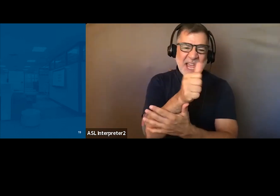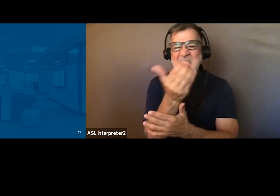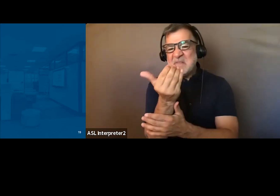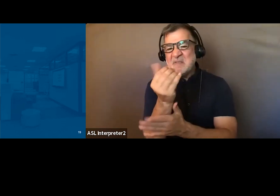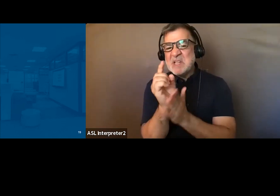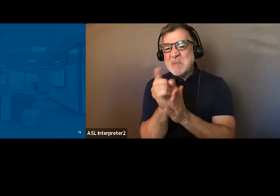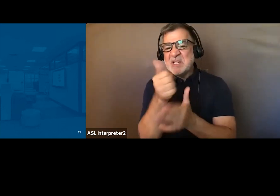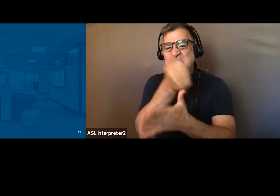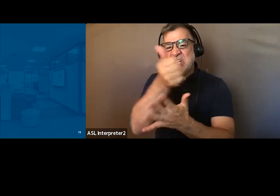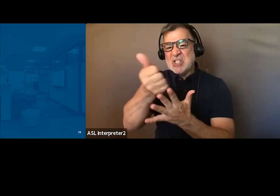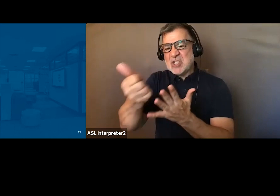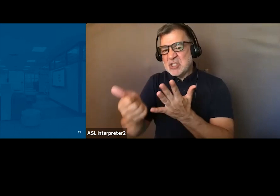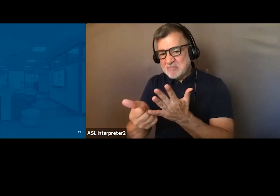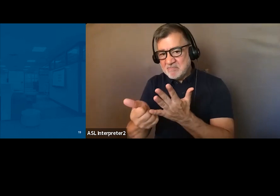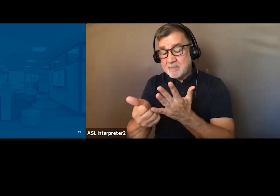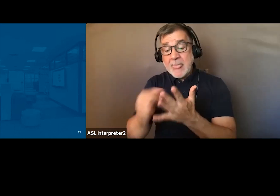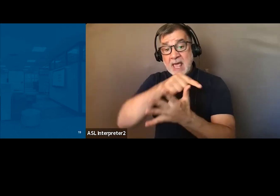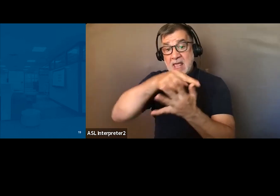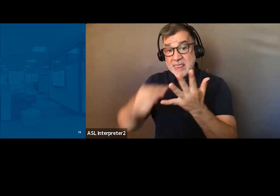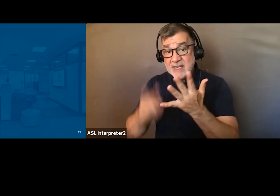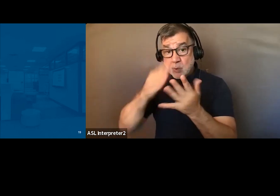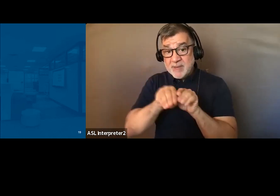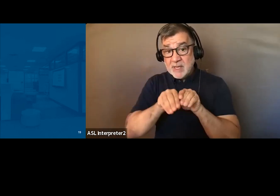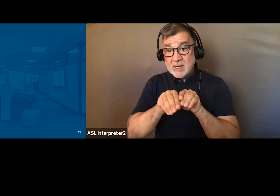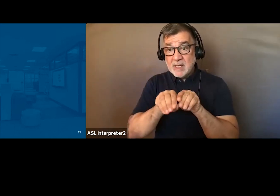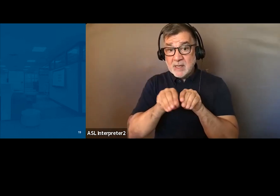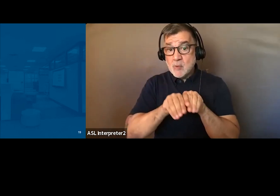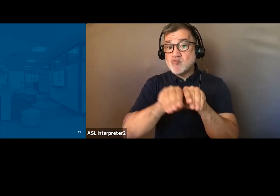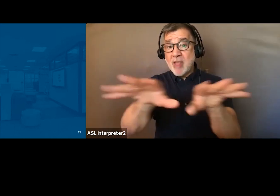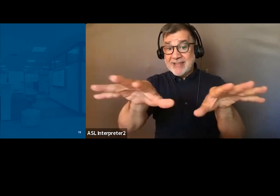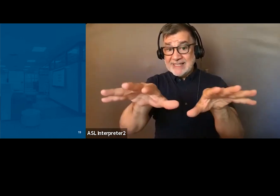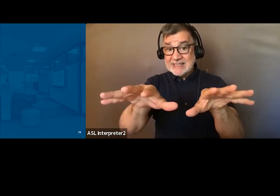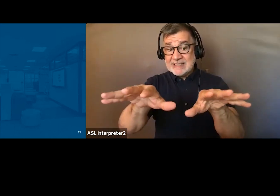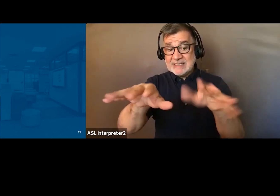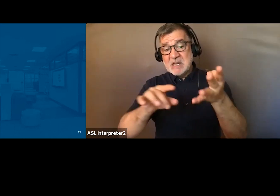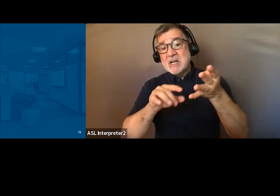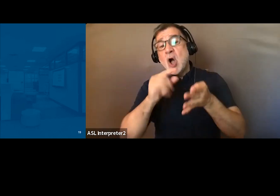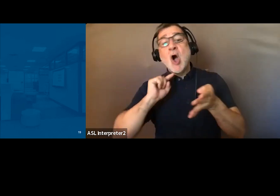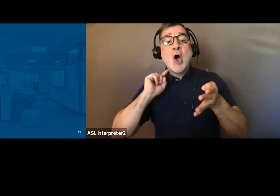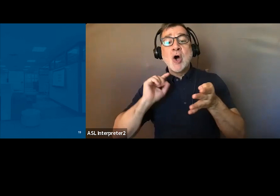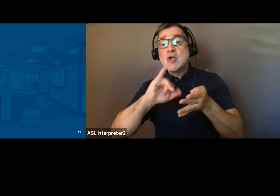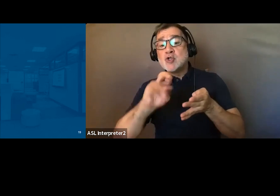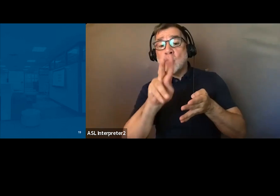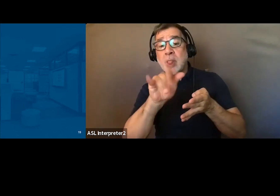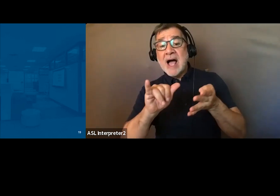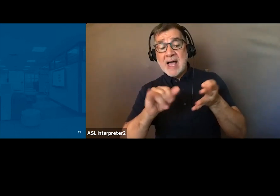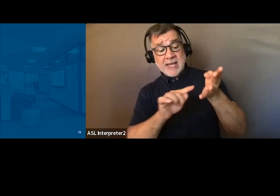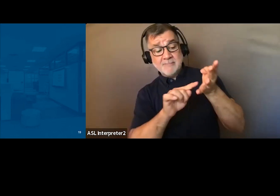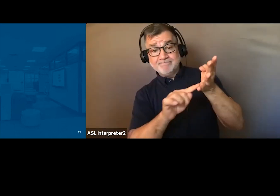Those are going to be released the end of August, which at the end of July, I'm sorry, which is next week.